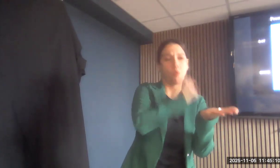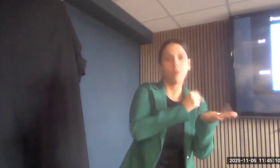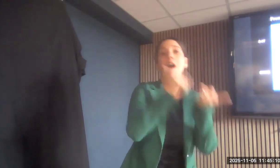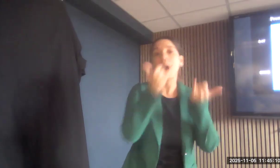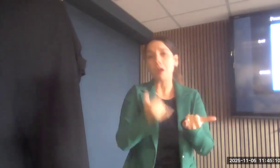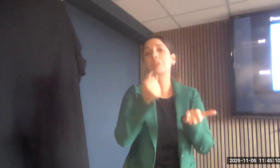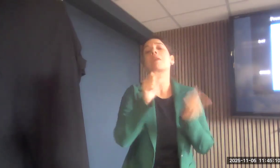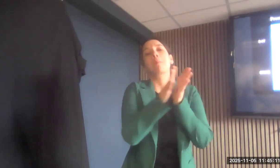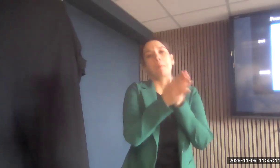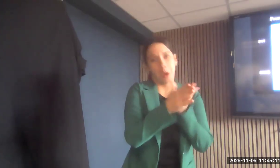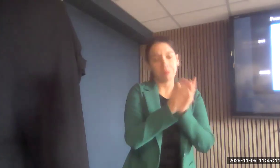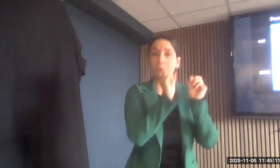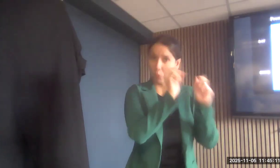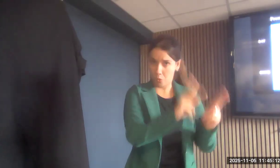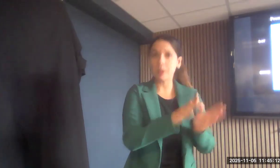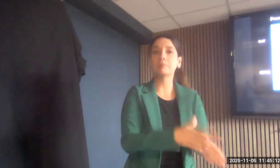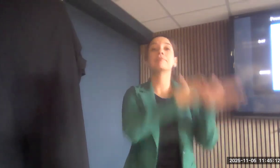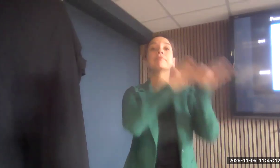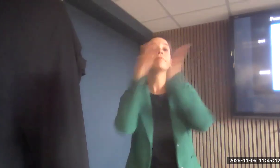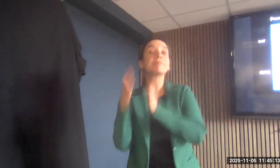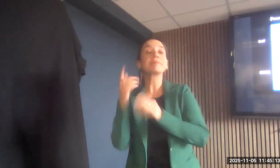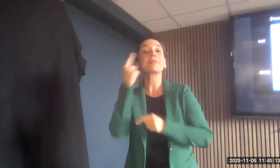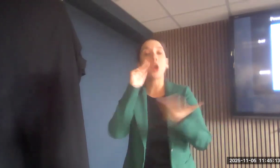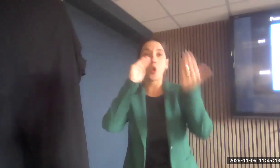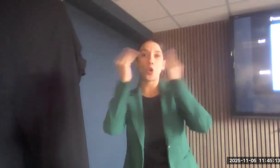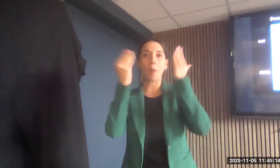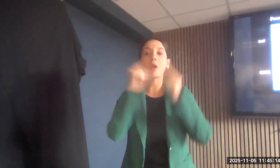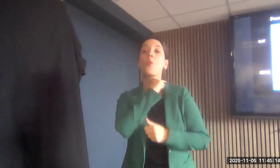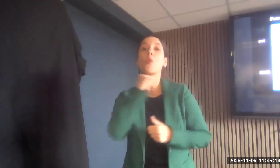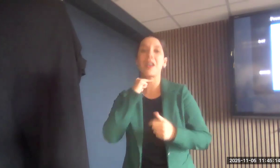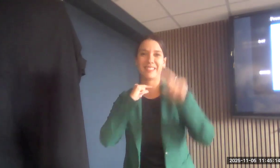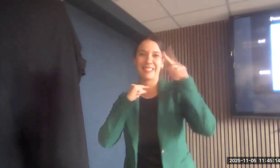So, for example, the sign for book.